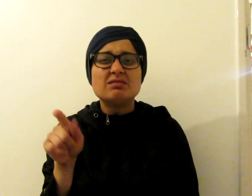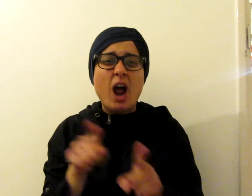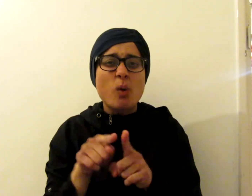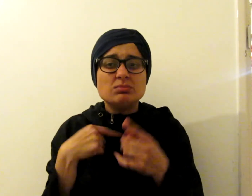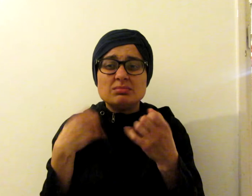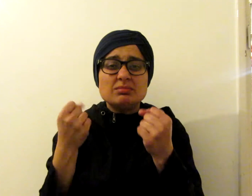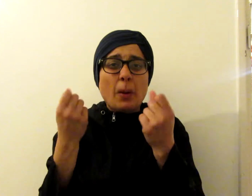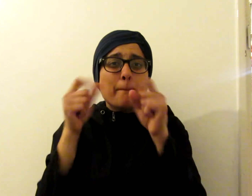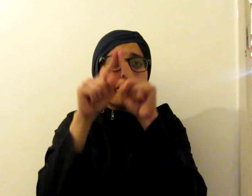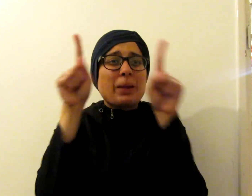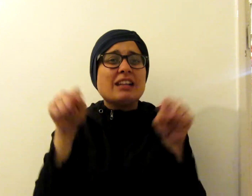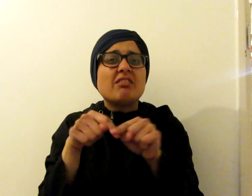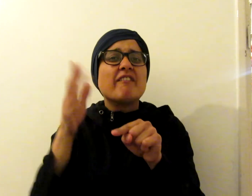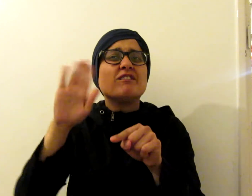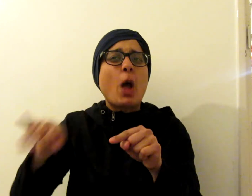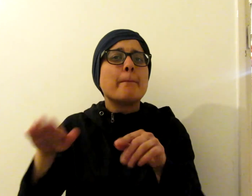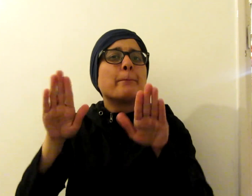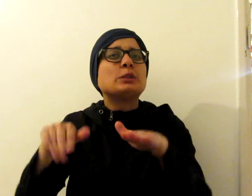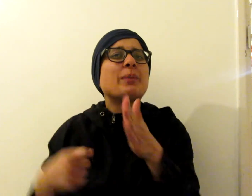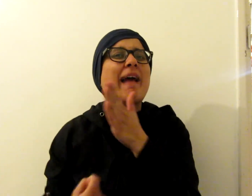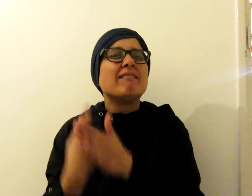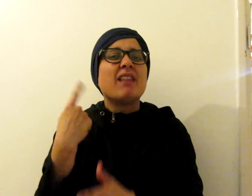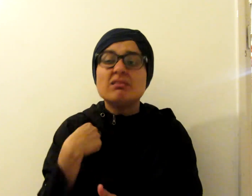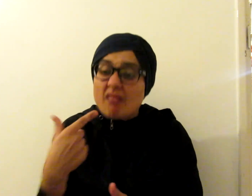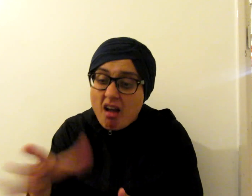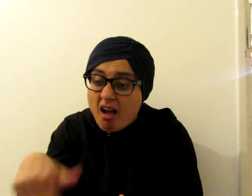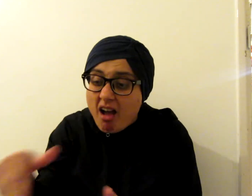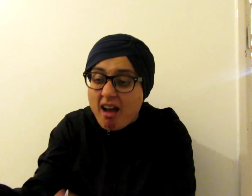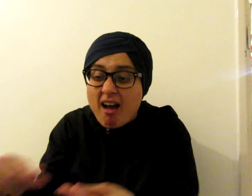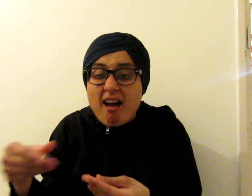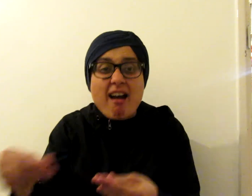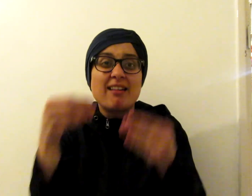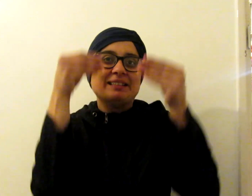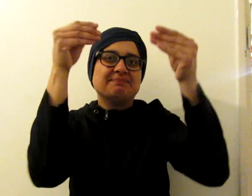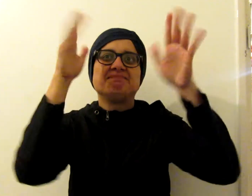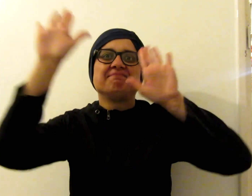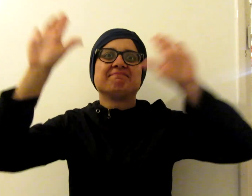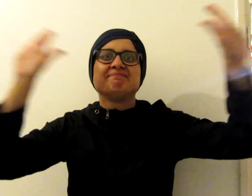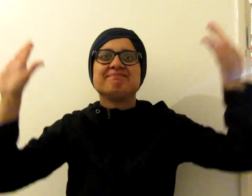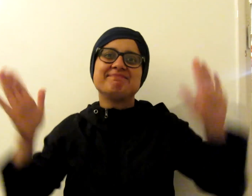Also I got the pictures from Muslim events where I picked for the wall.